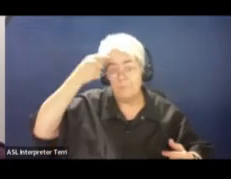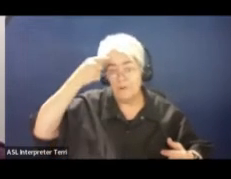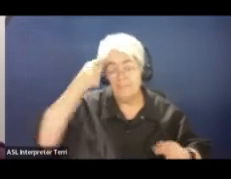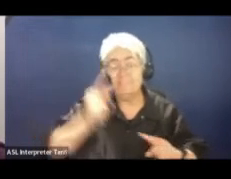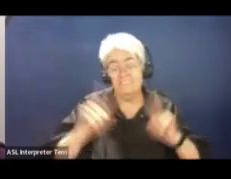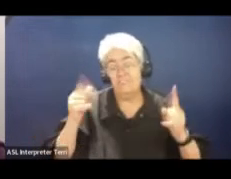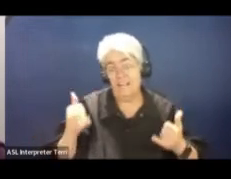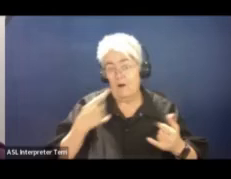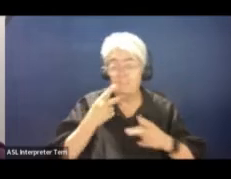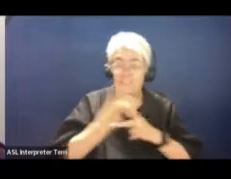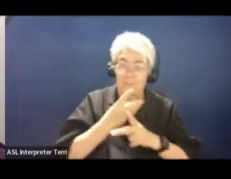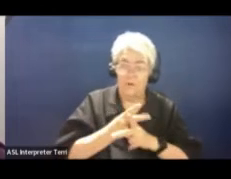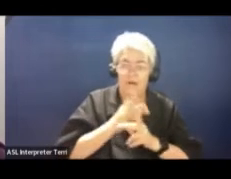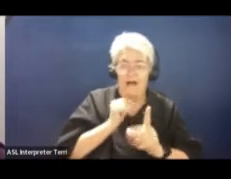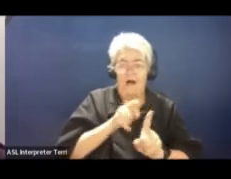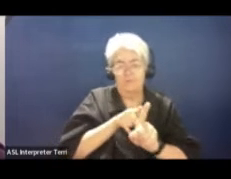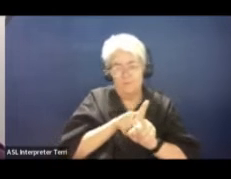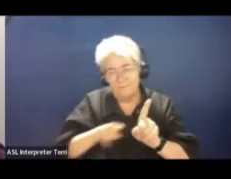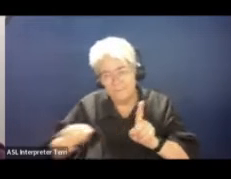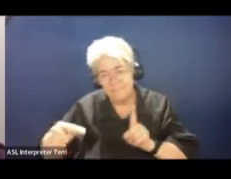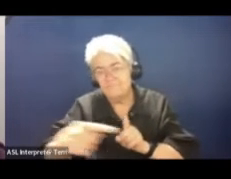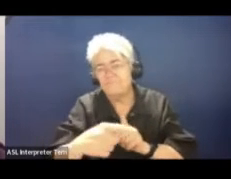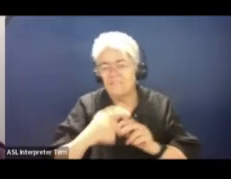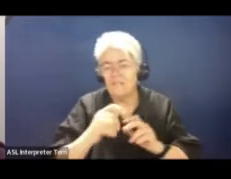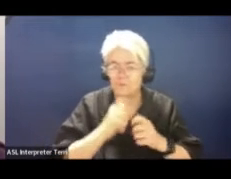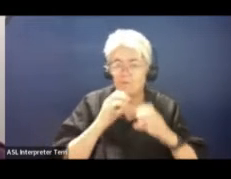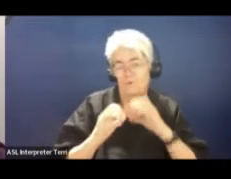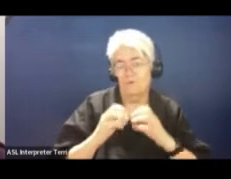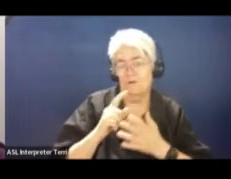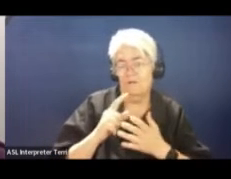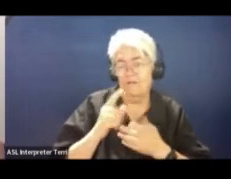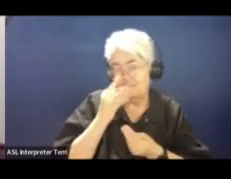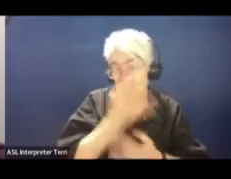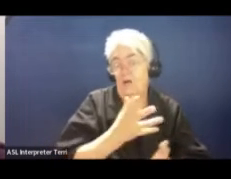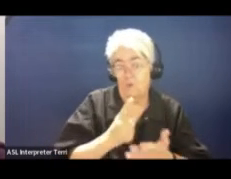find different venues to communicate the knowledge I have, and to communicate and